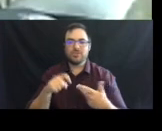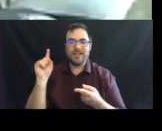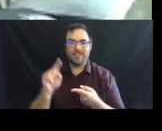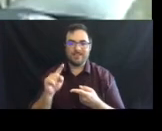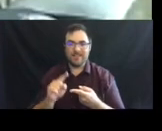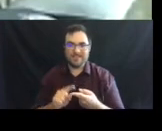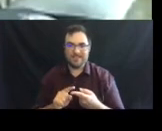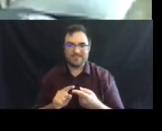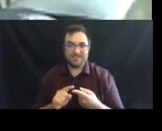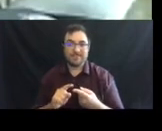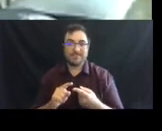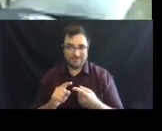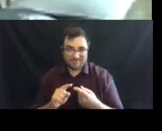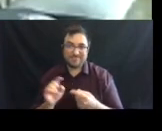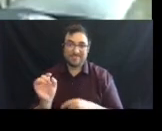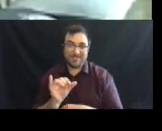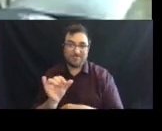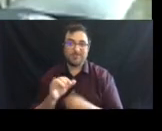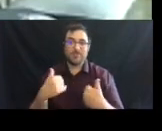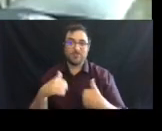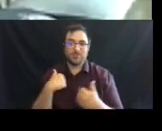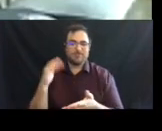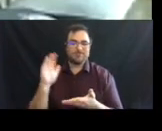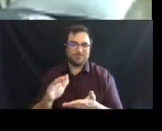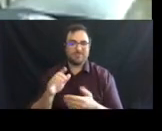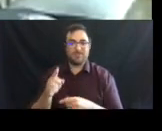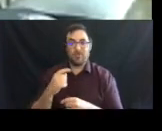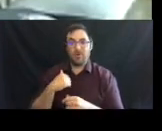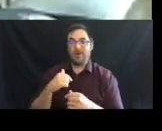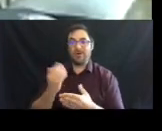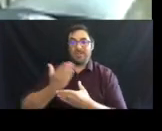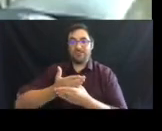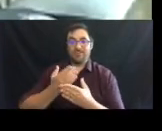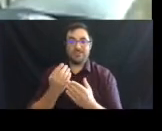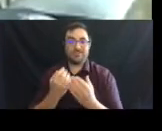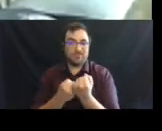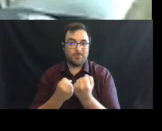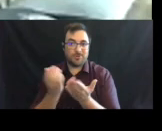and enrolled in early intervention services by three months. We haven't adopted that